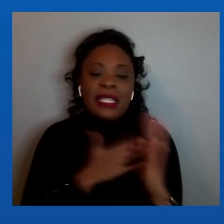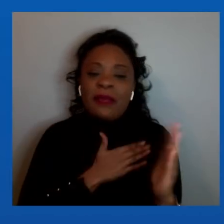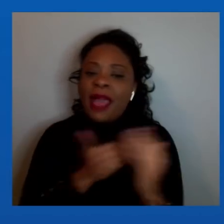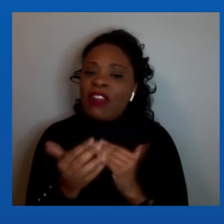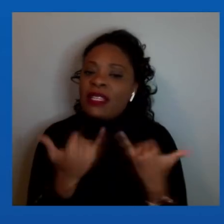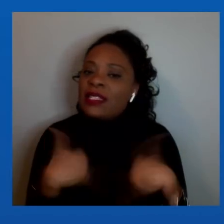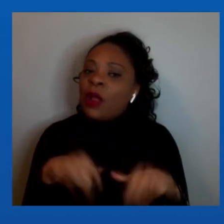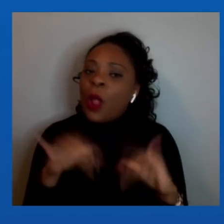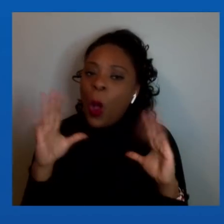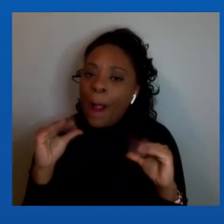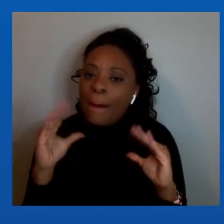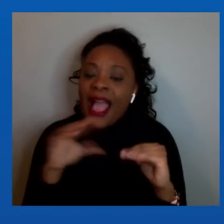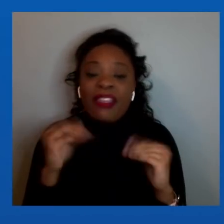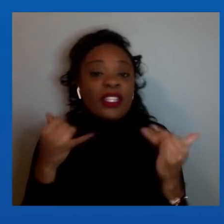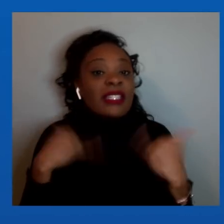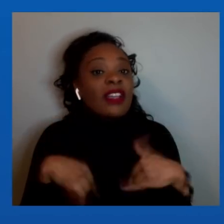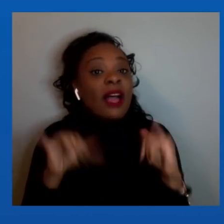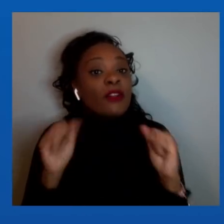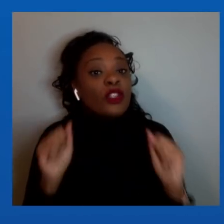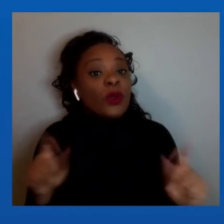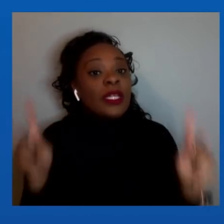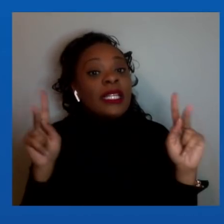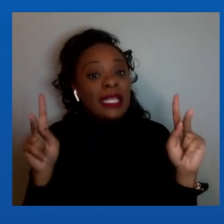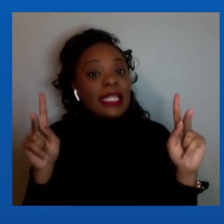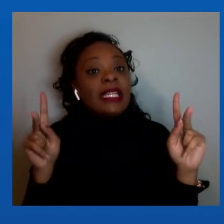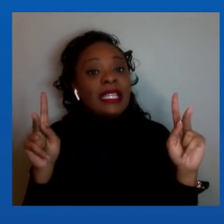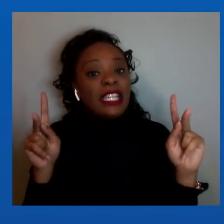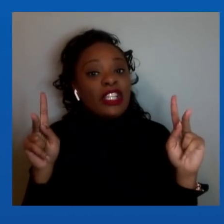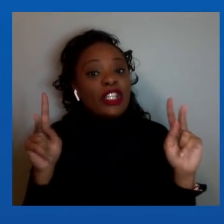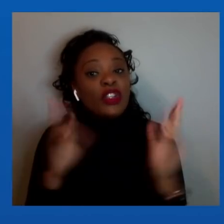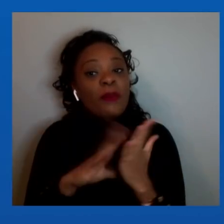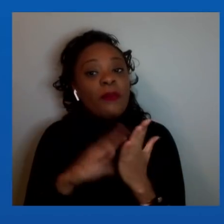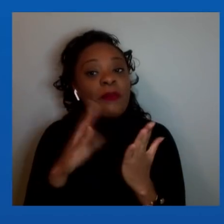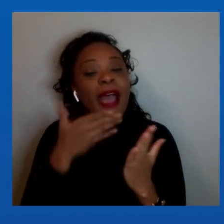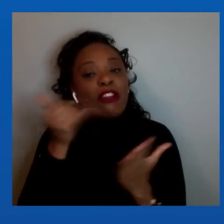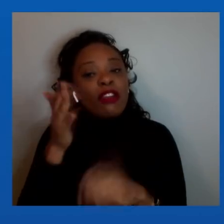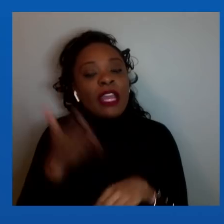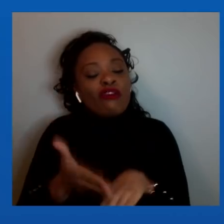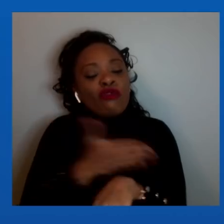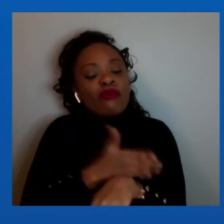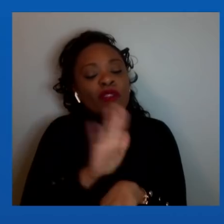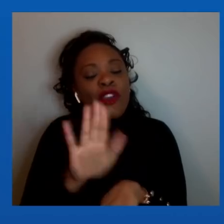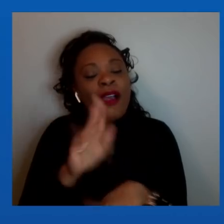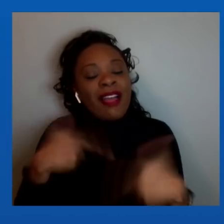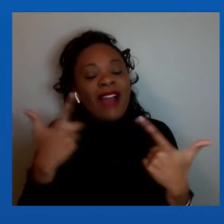and there's still an opportunity to better your life. And I would like to introduce Vice President Harris